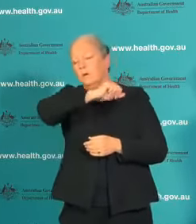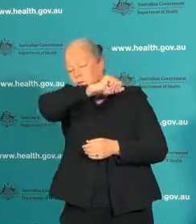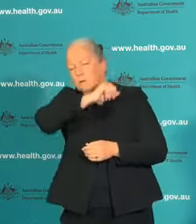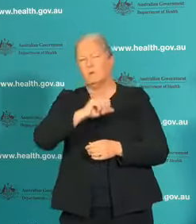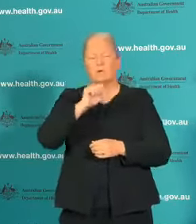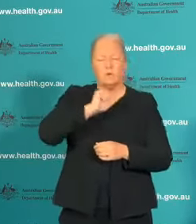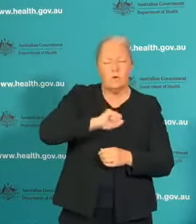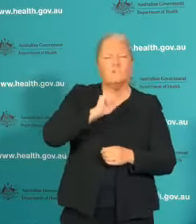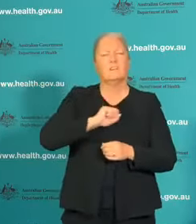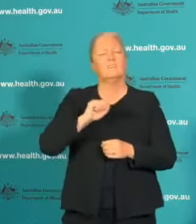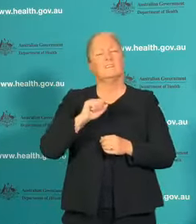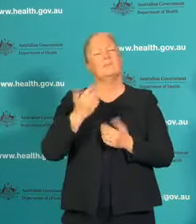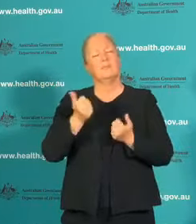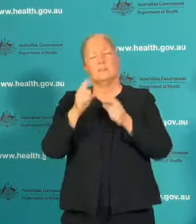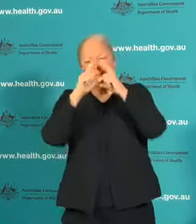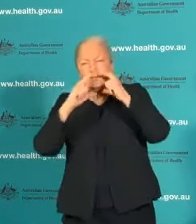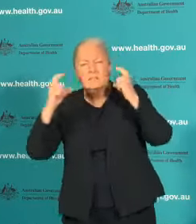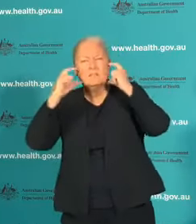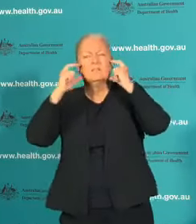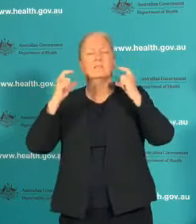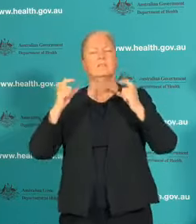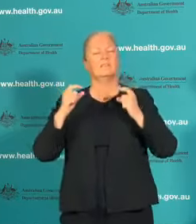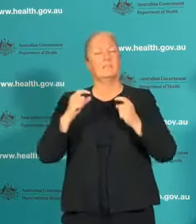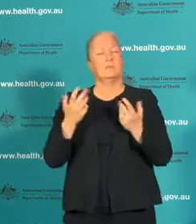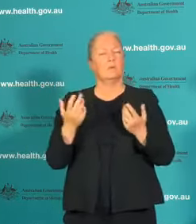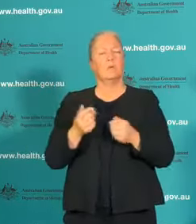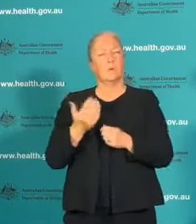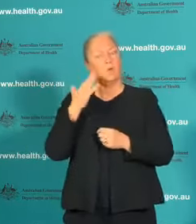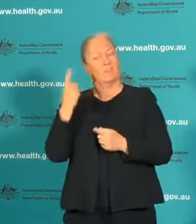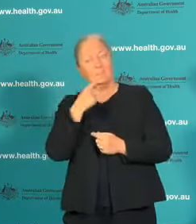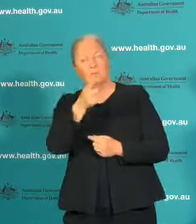continuing to wear a mask where you're instructed to do so,